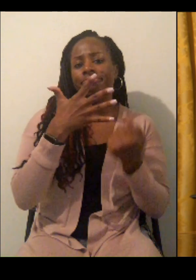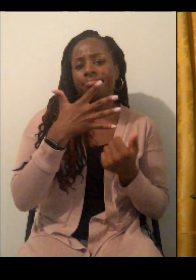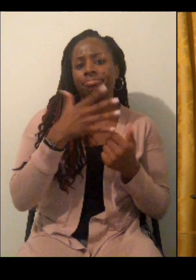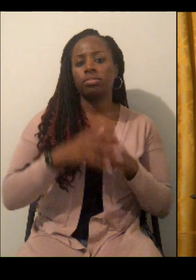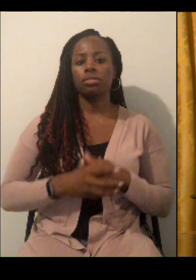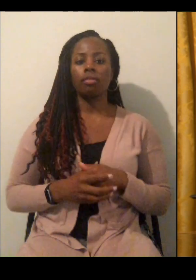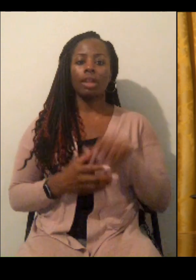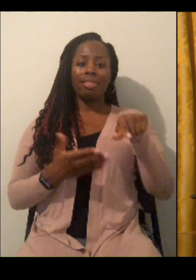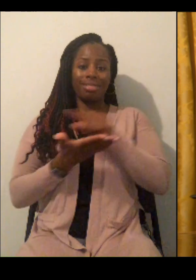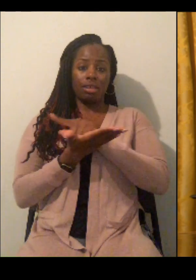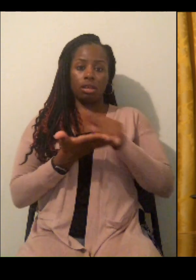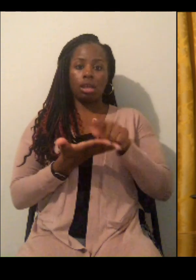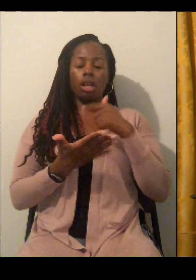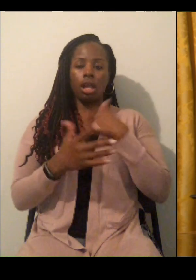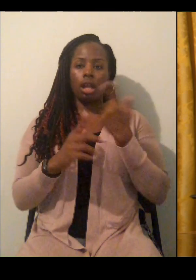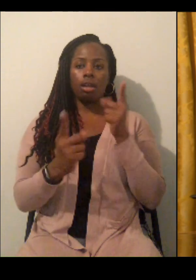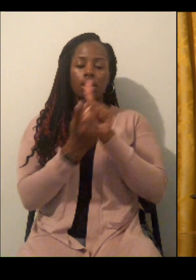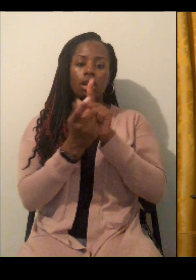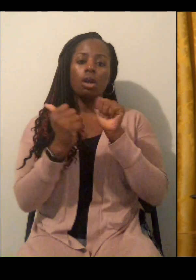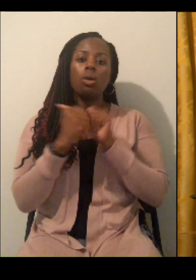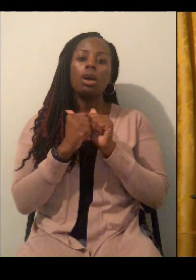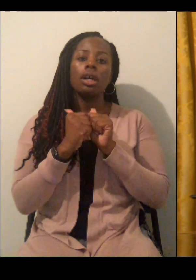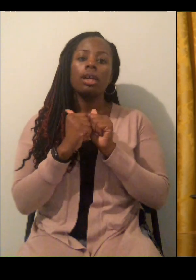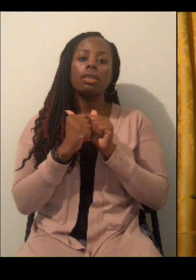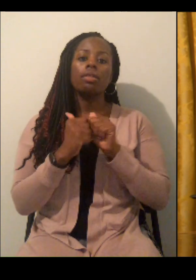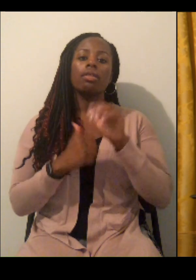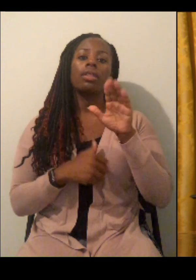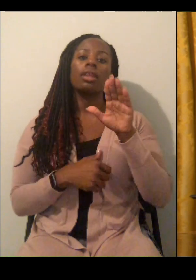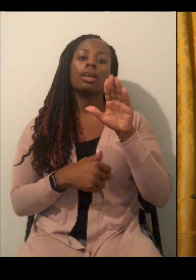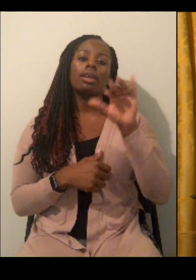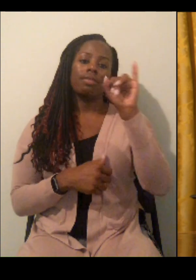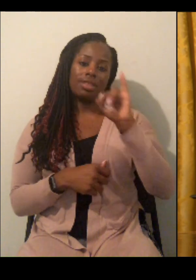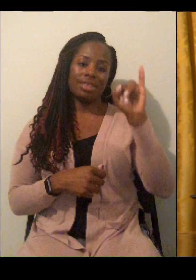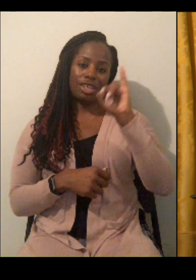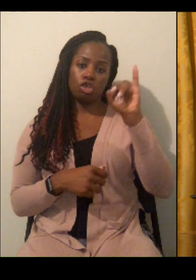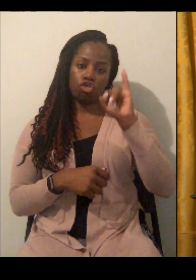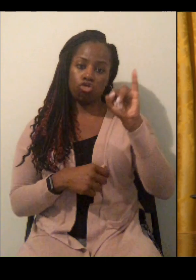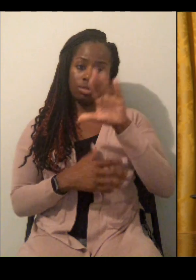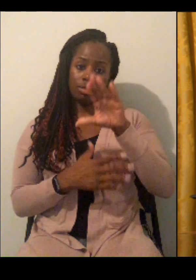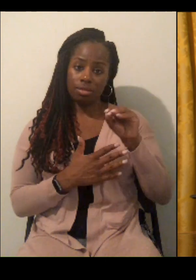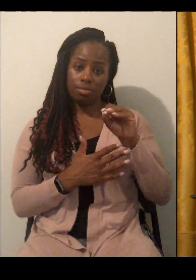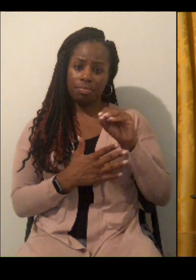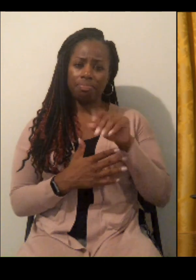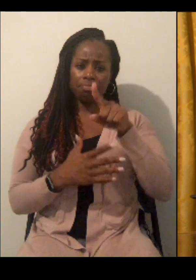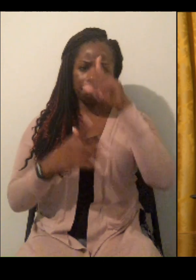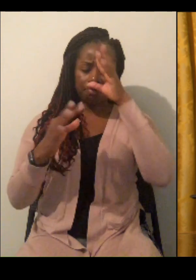have agreed to waive all co-payments for coronavirus treatments extended surance